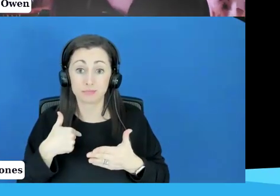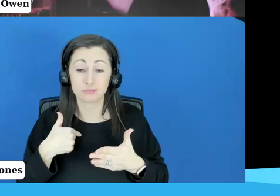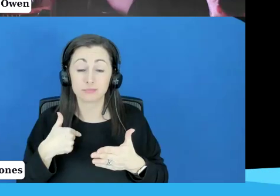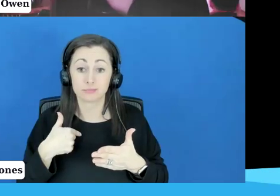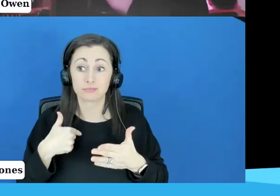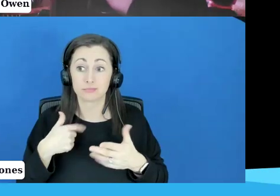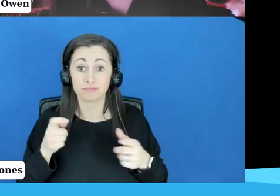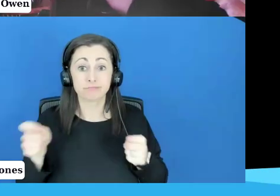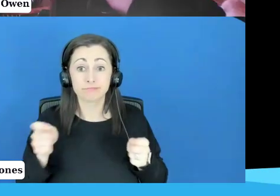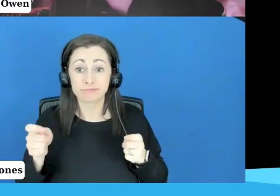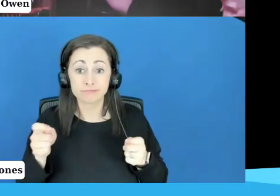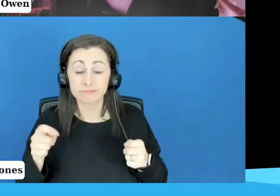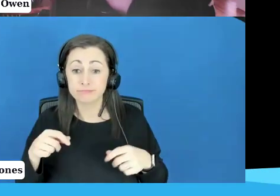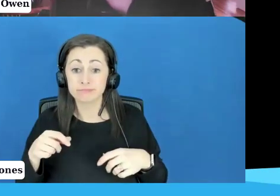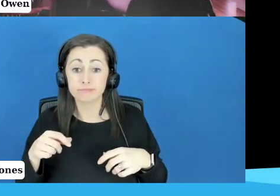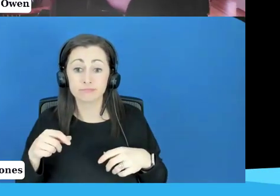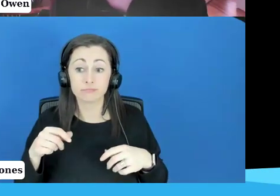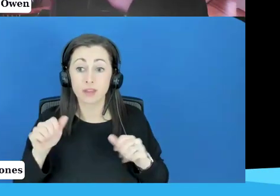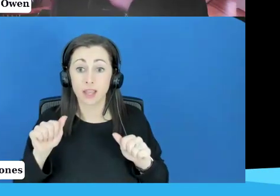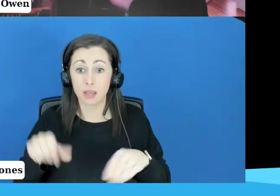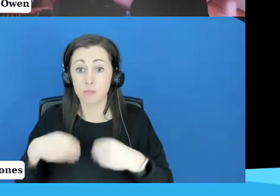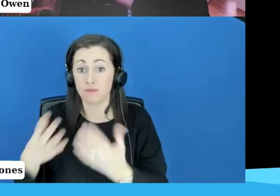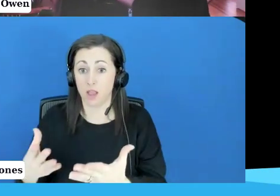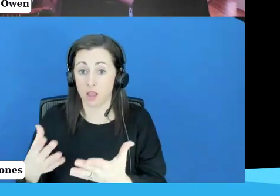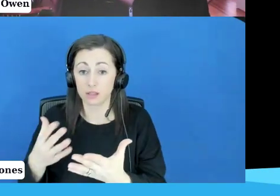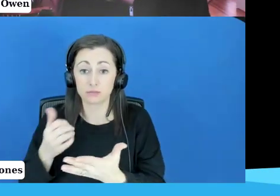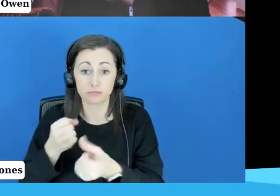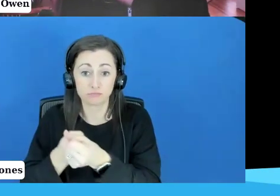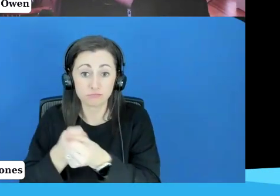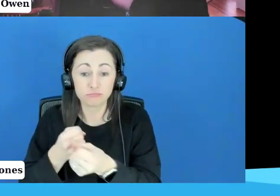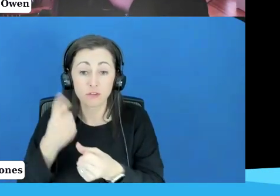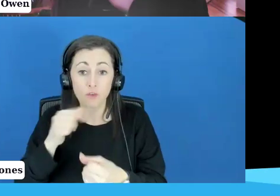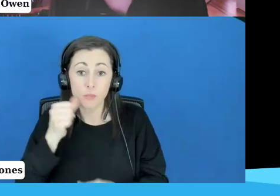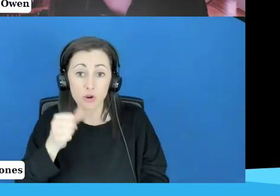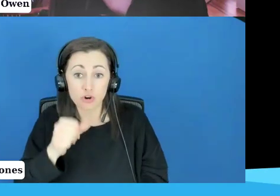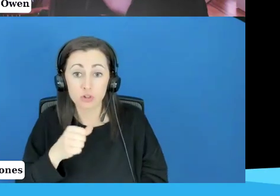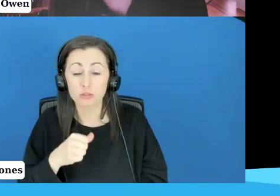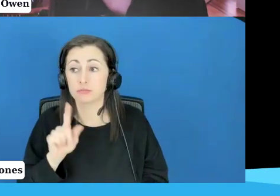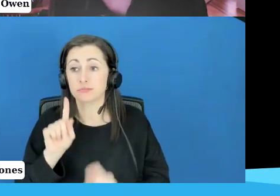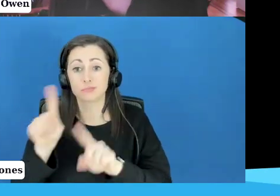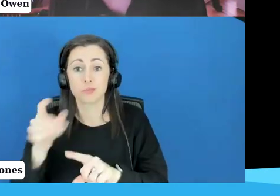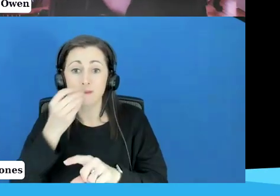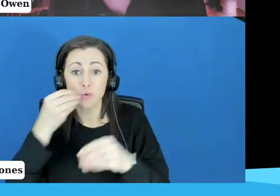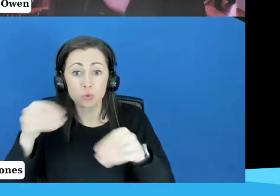that I am able to provide for my girls. I've been to the grocery store with them by myself,